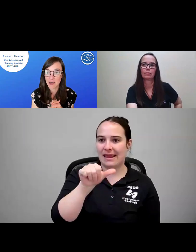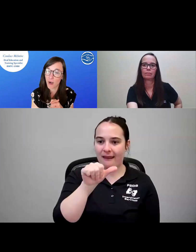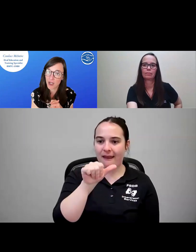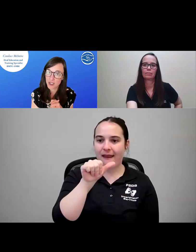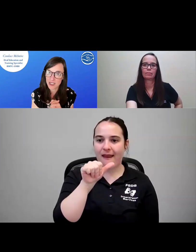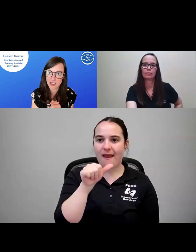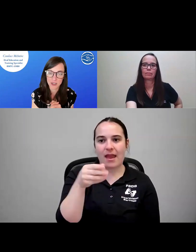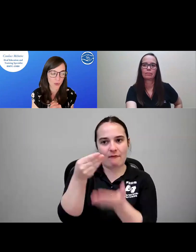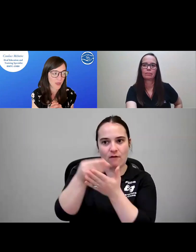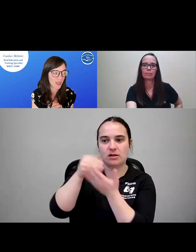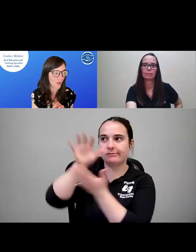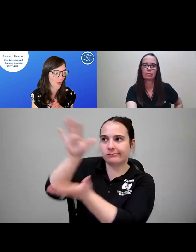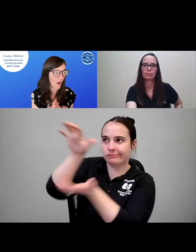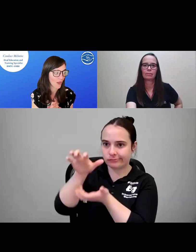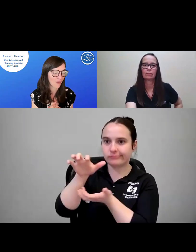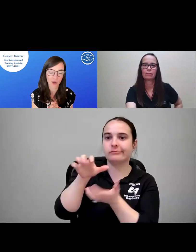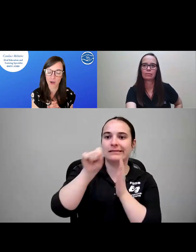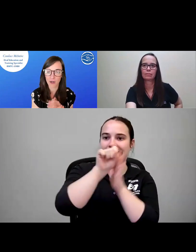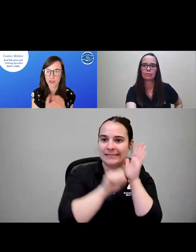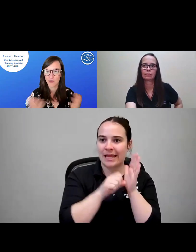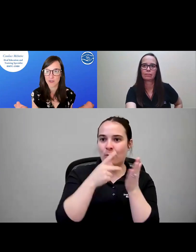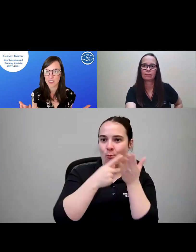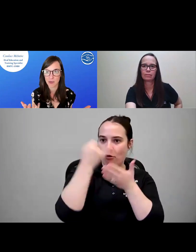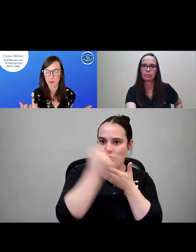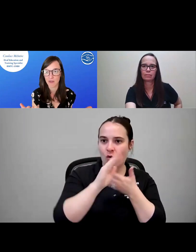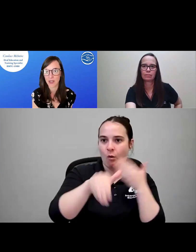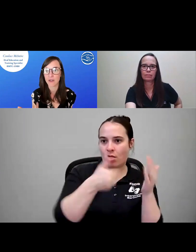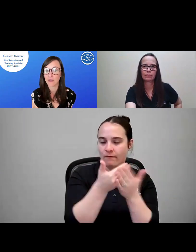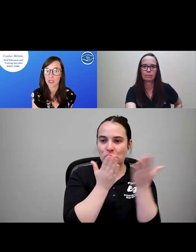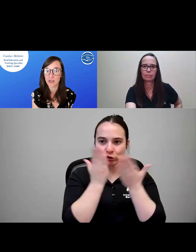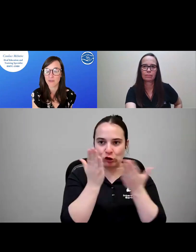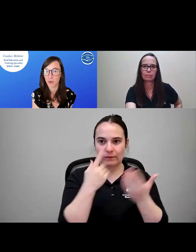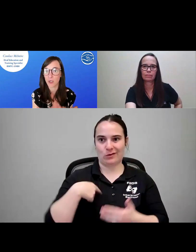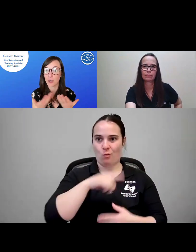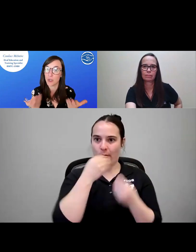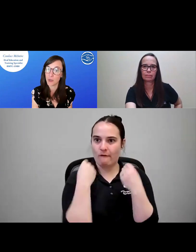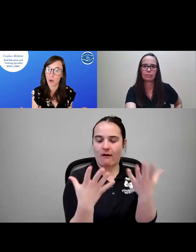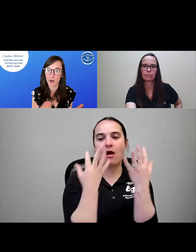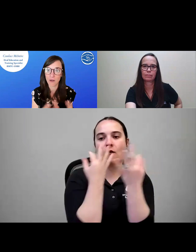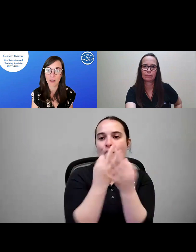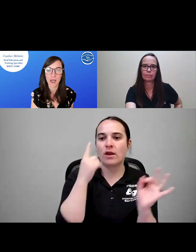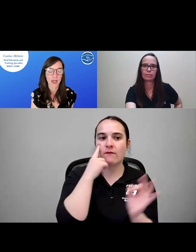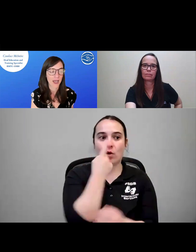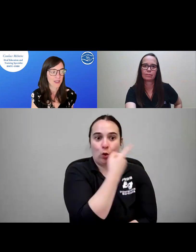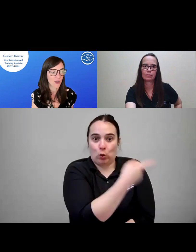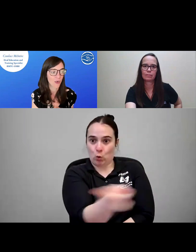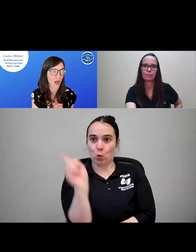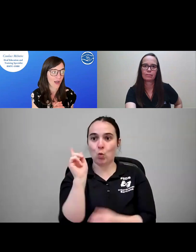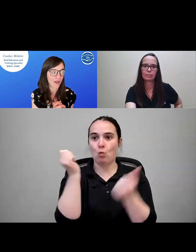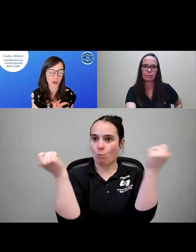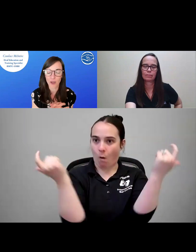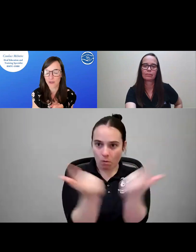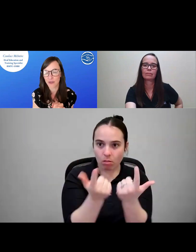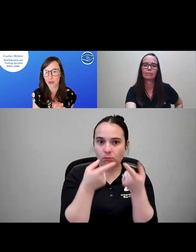State Project. So we all of our services that we provide are free for you all and so all of